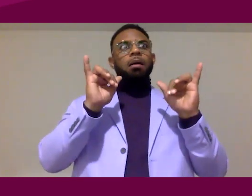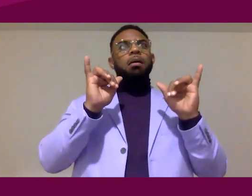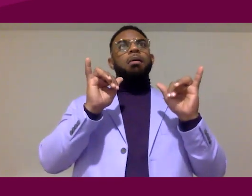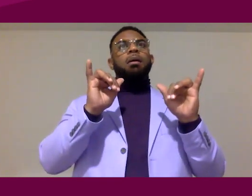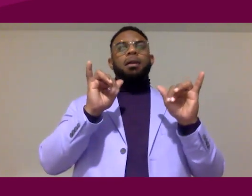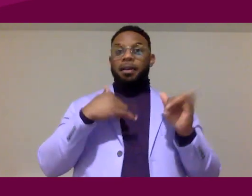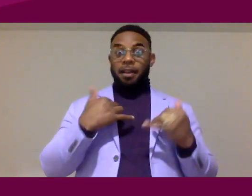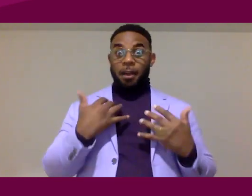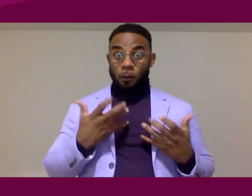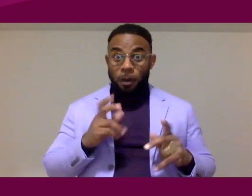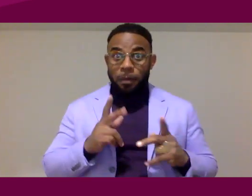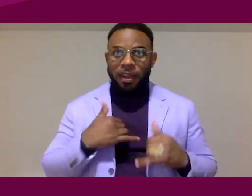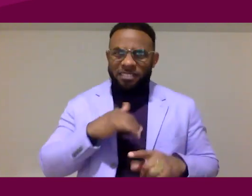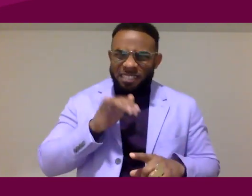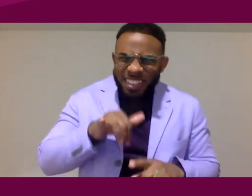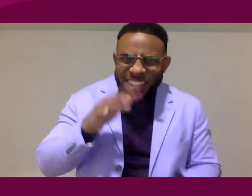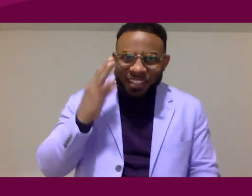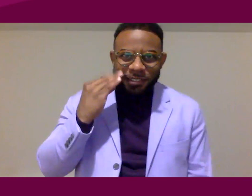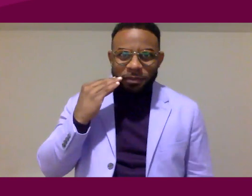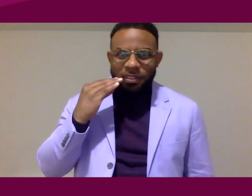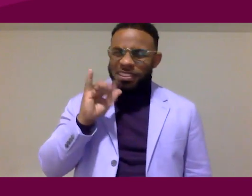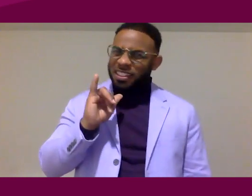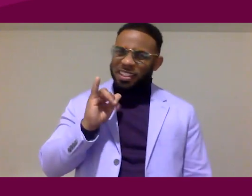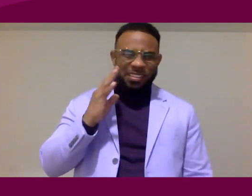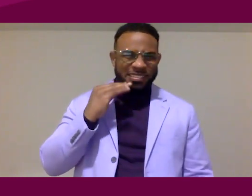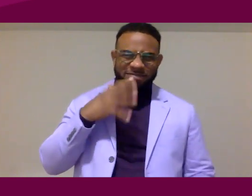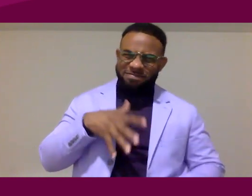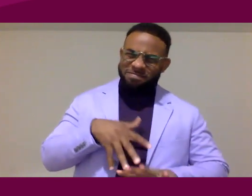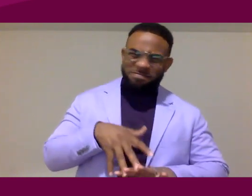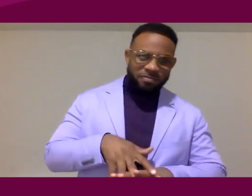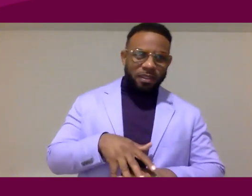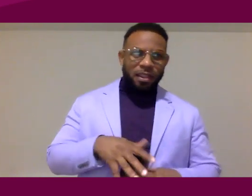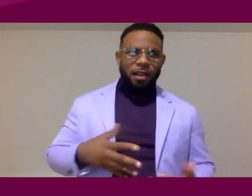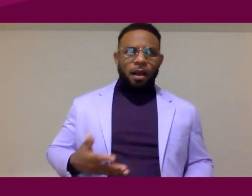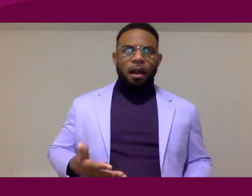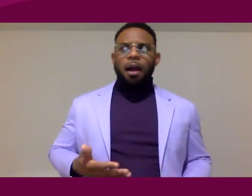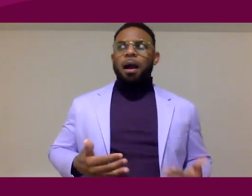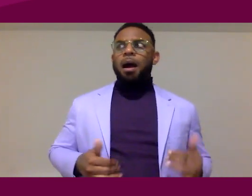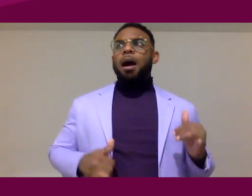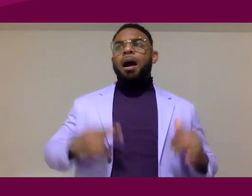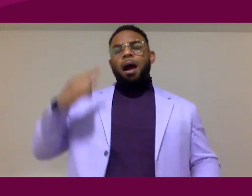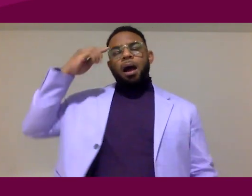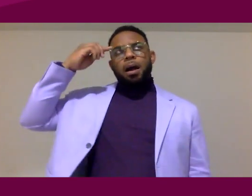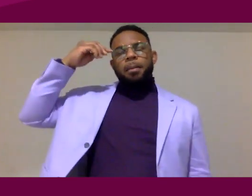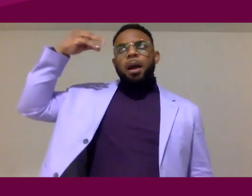So I want people to have that experience, that experience of, "Oh, this is how blind